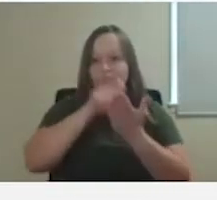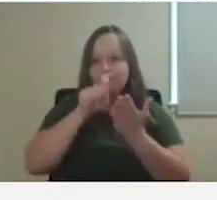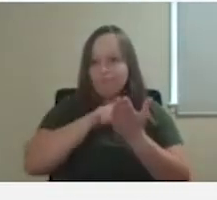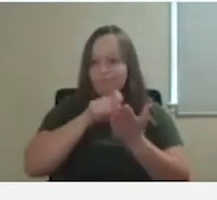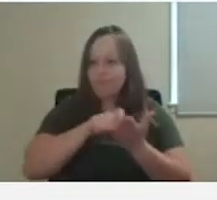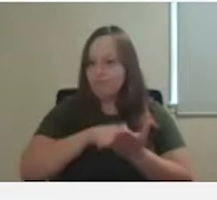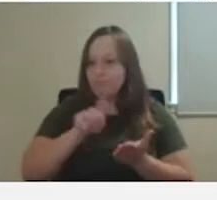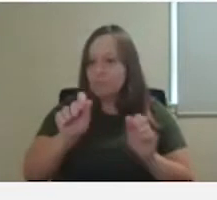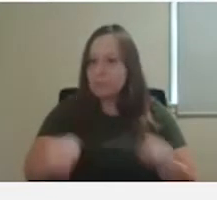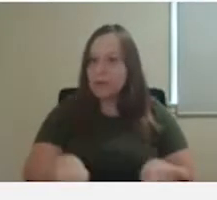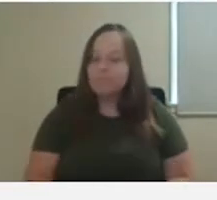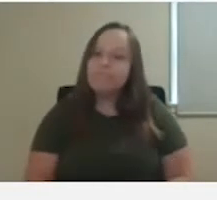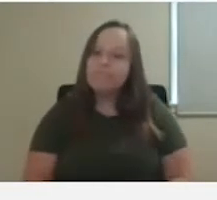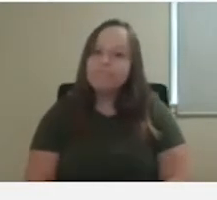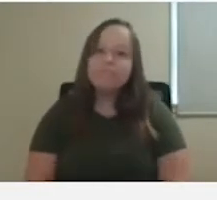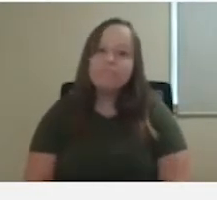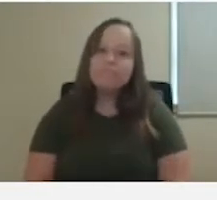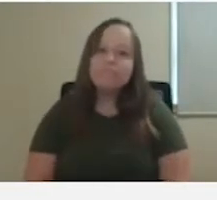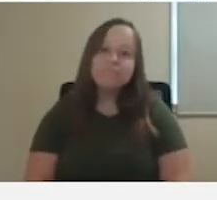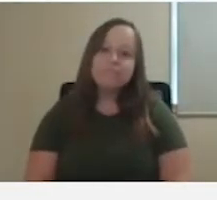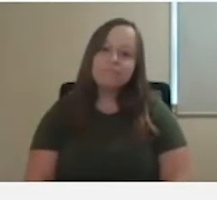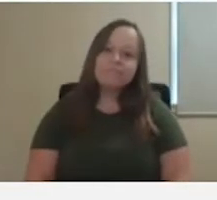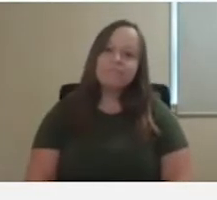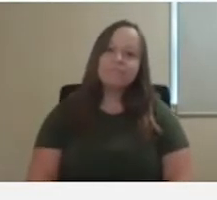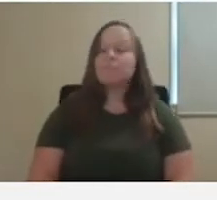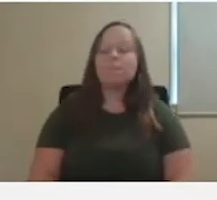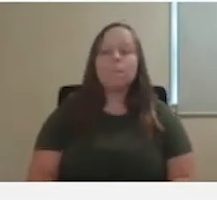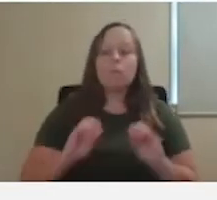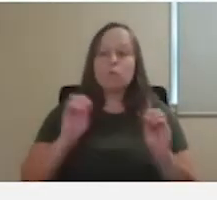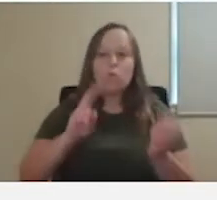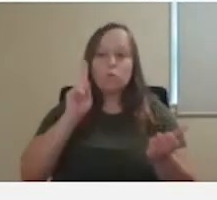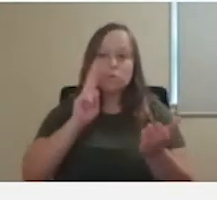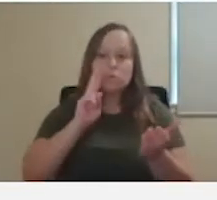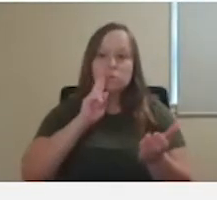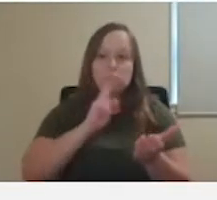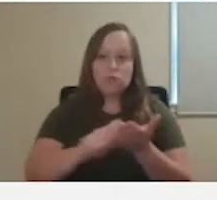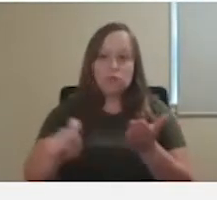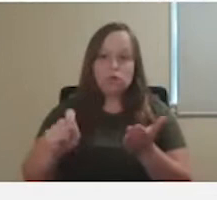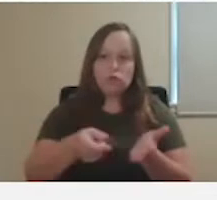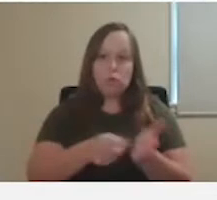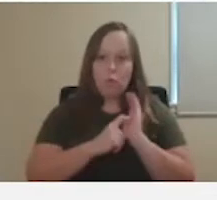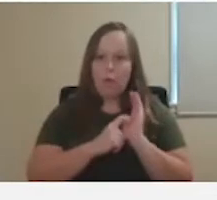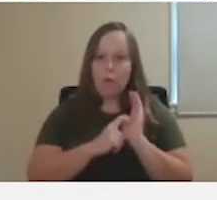you need on your computer. There is no signature required to request